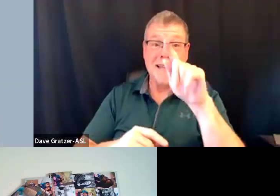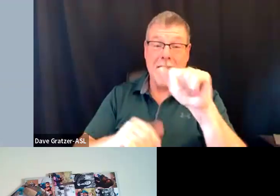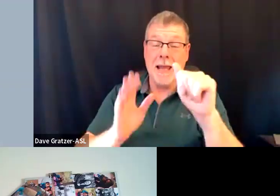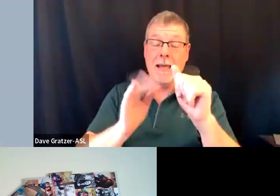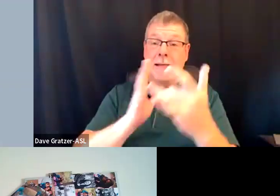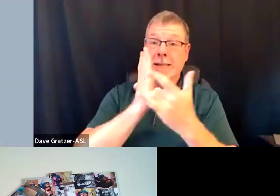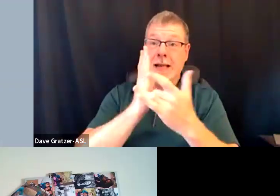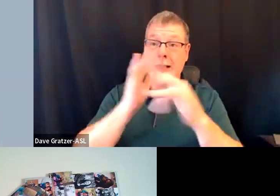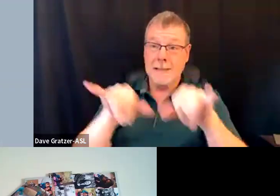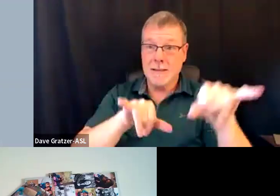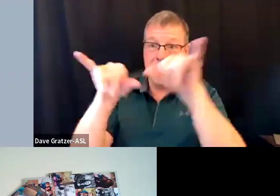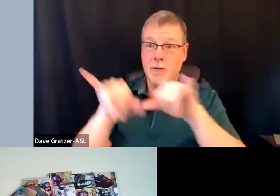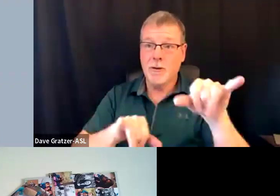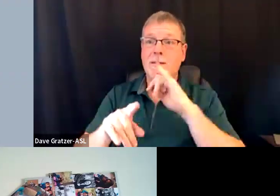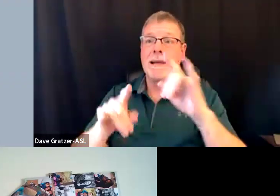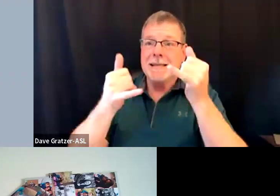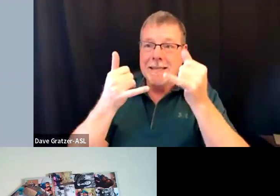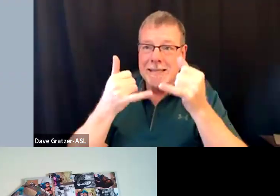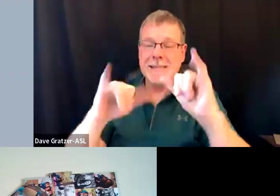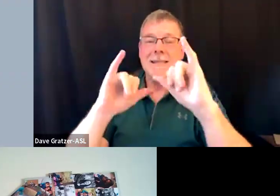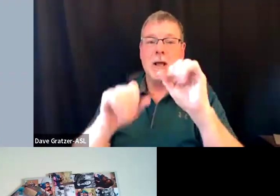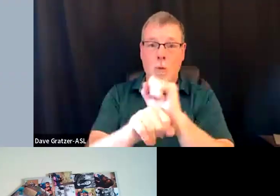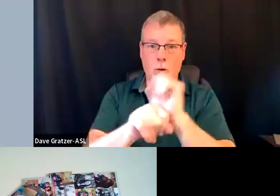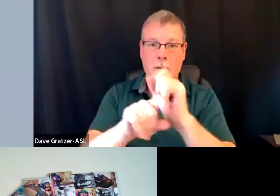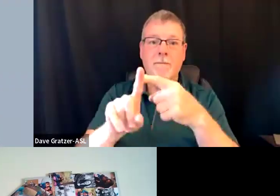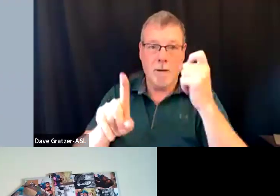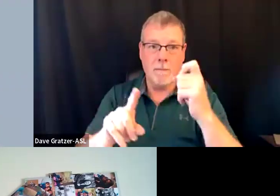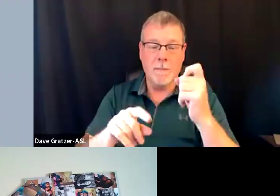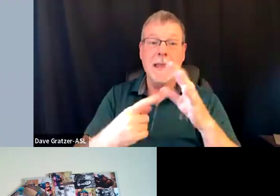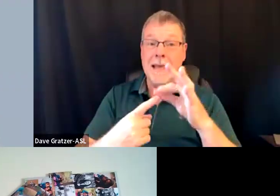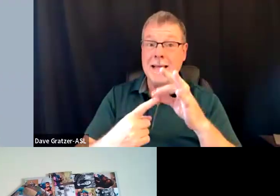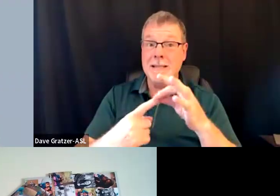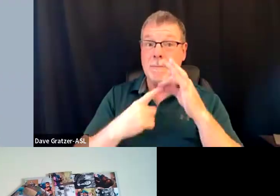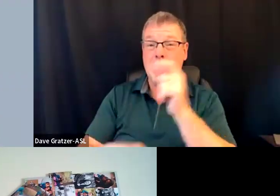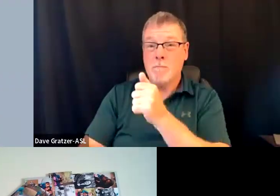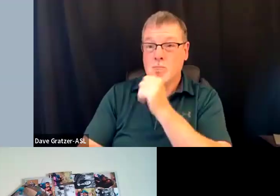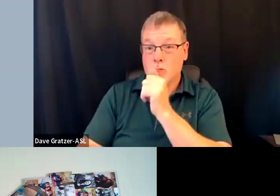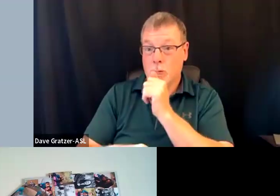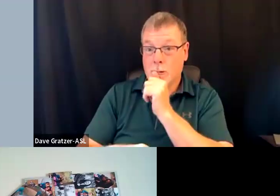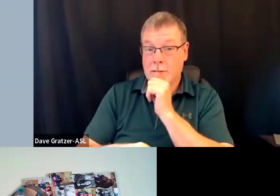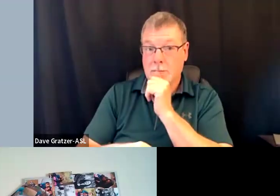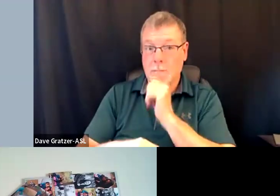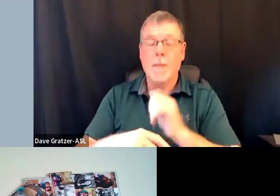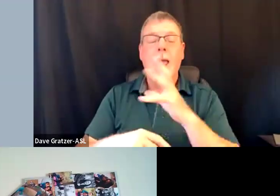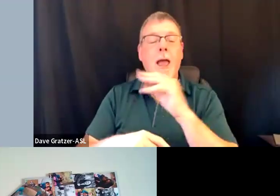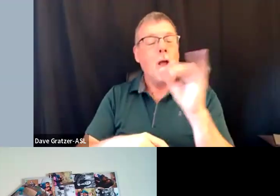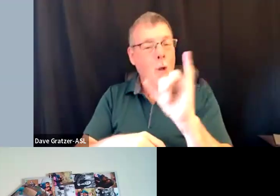are still the baseline standard that we're working from, especially as it relates to privacy policies. You also need to take into consideration